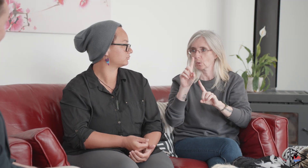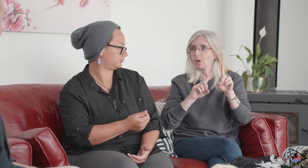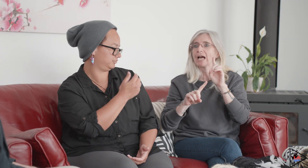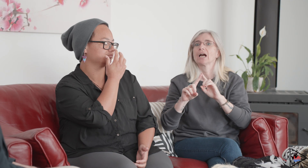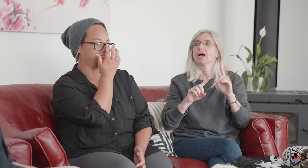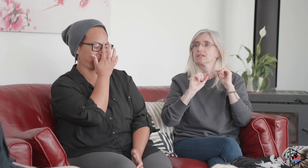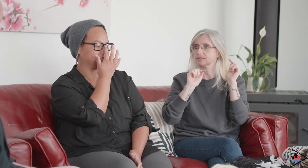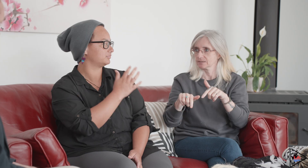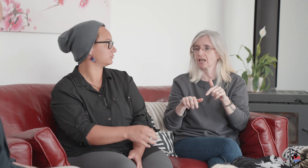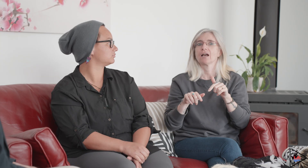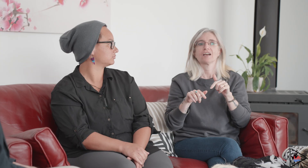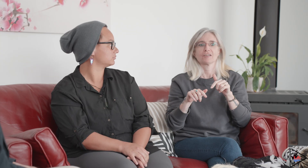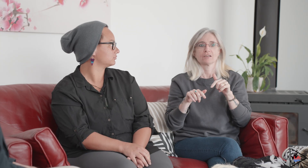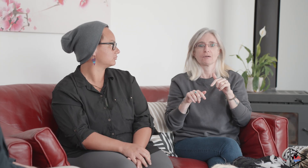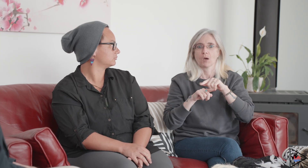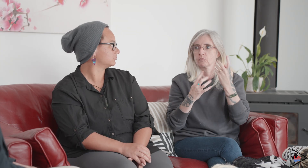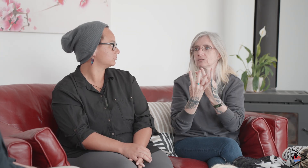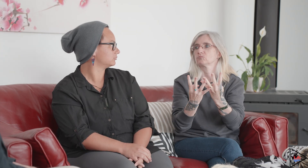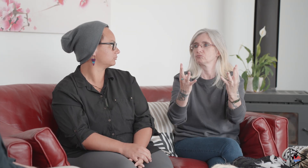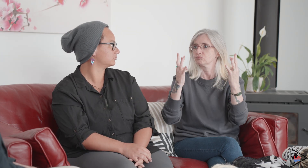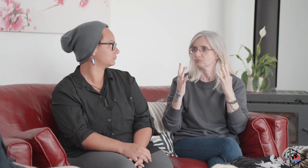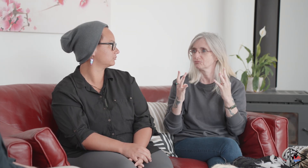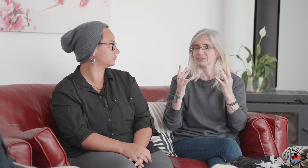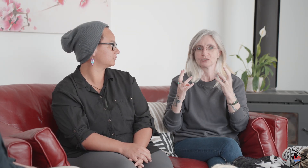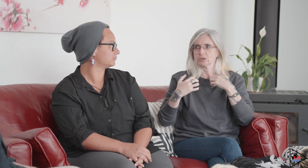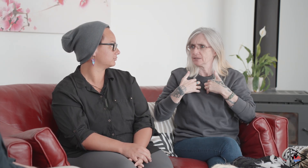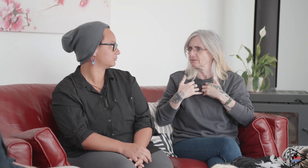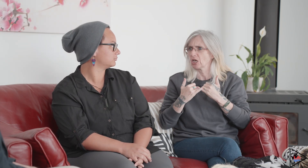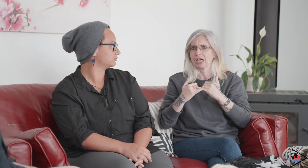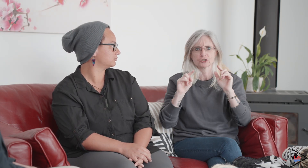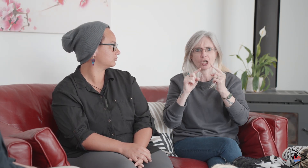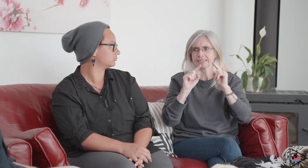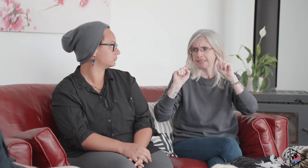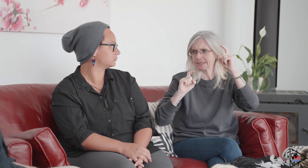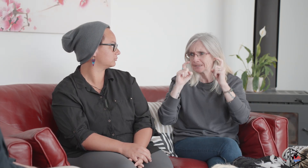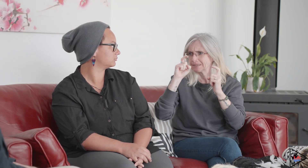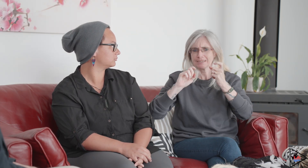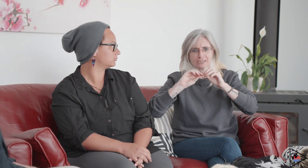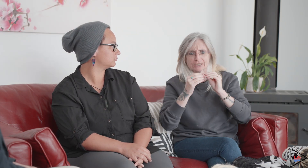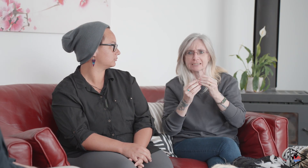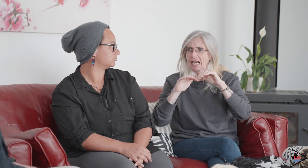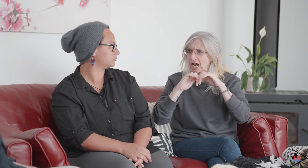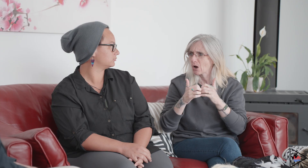national hui and we were there to present, there were a lot of people there who were really